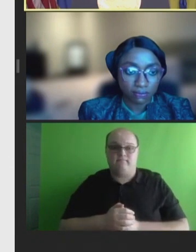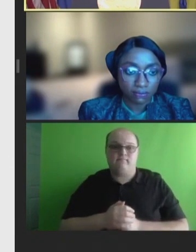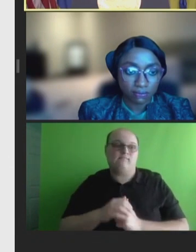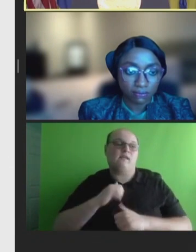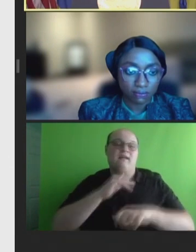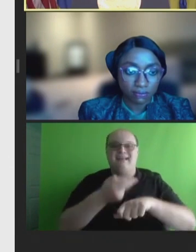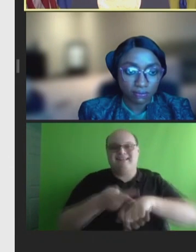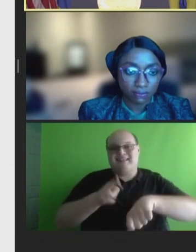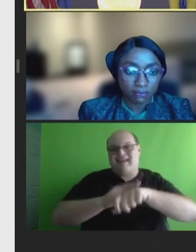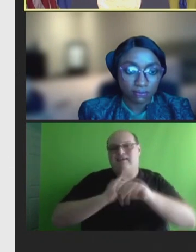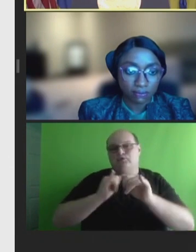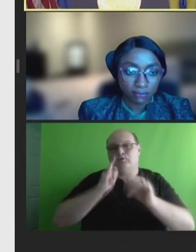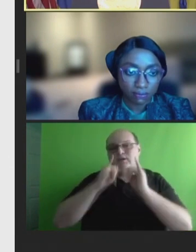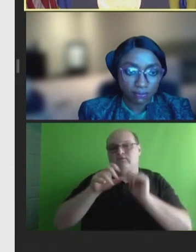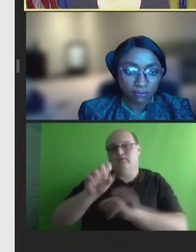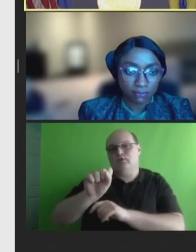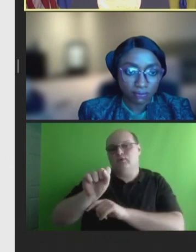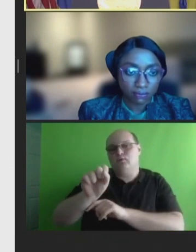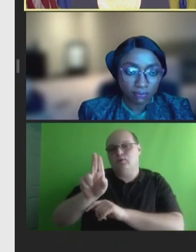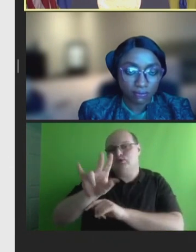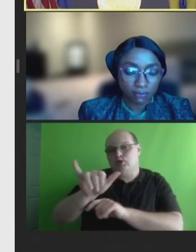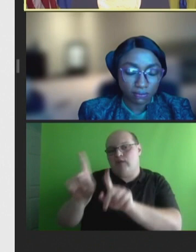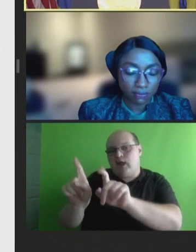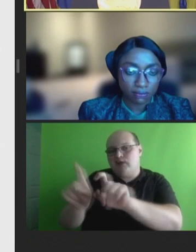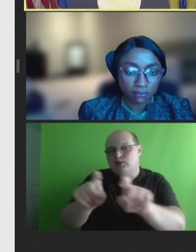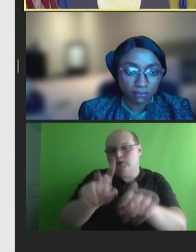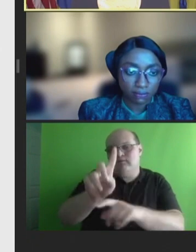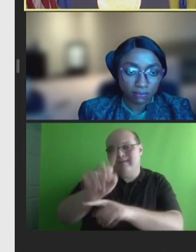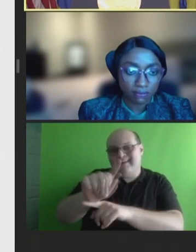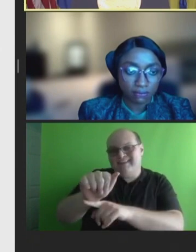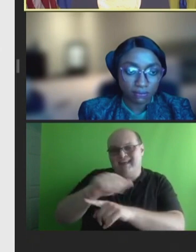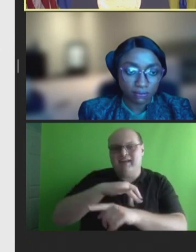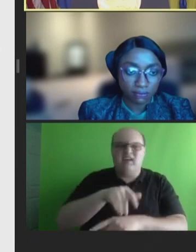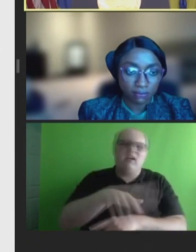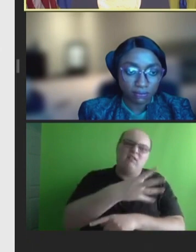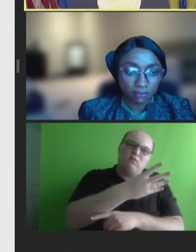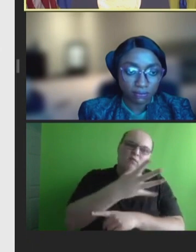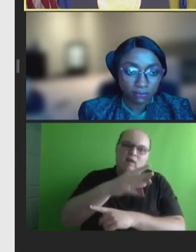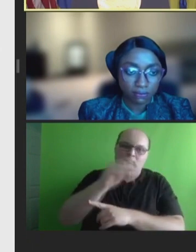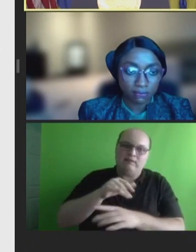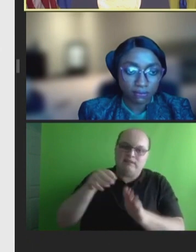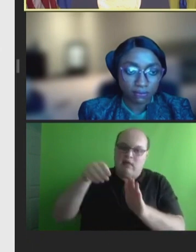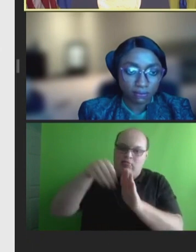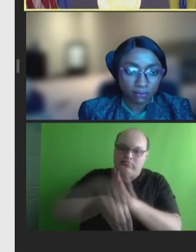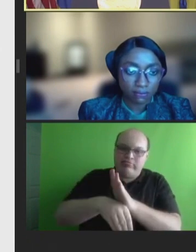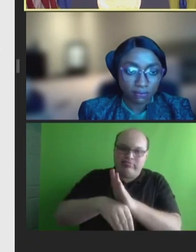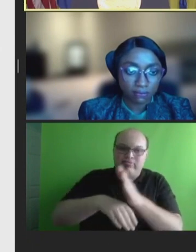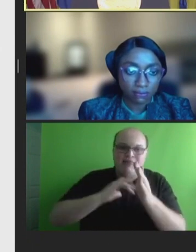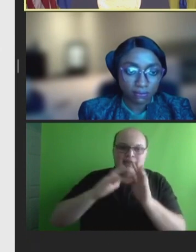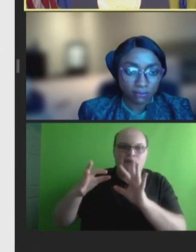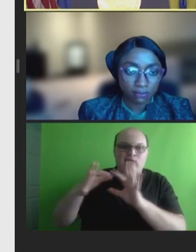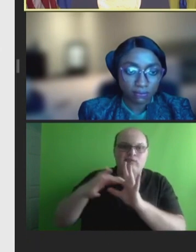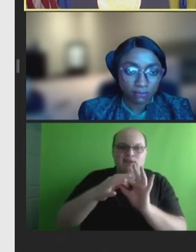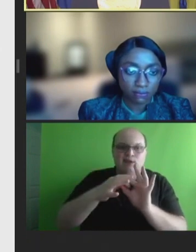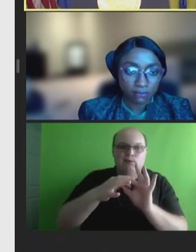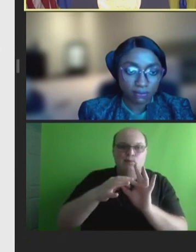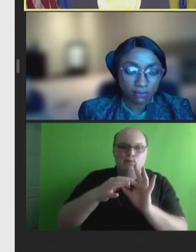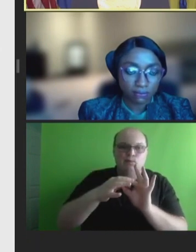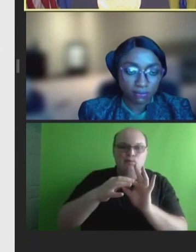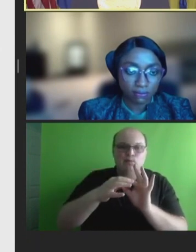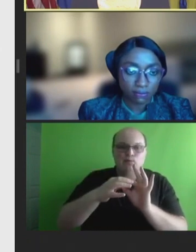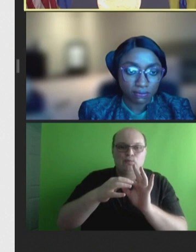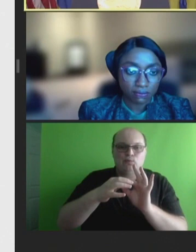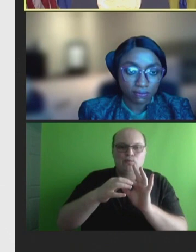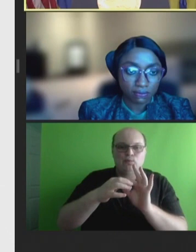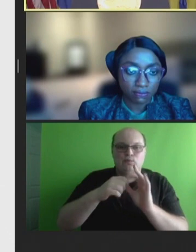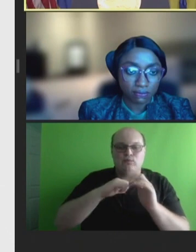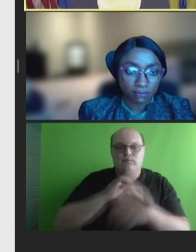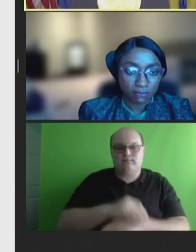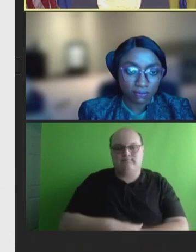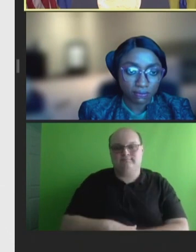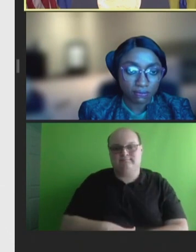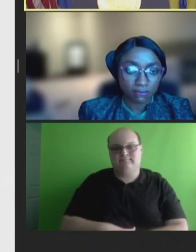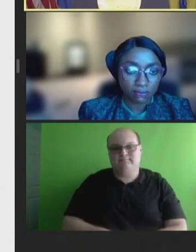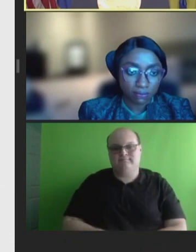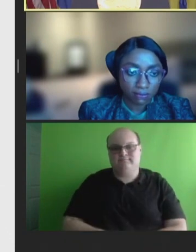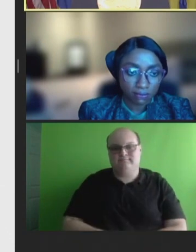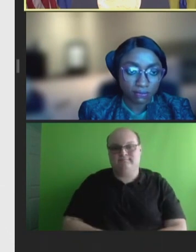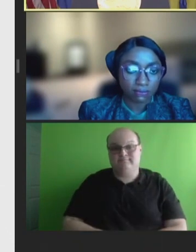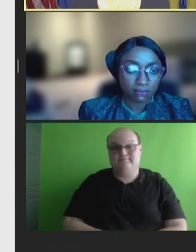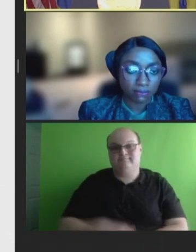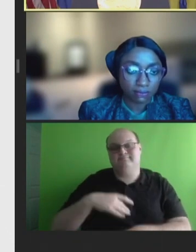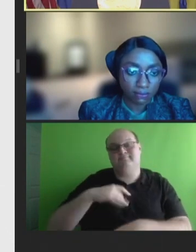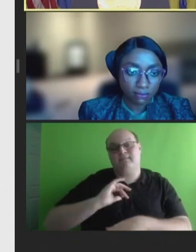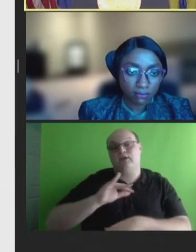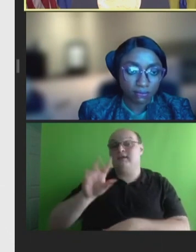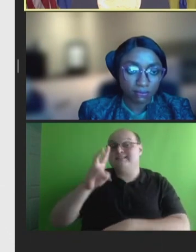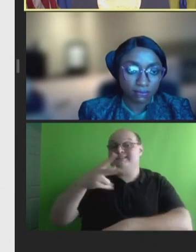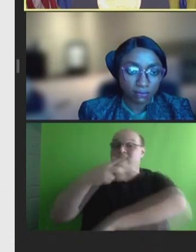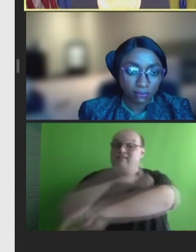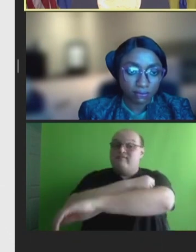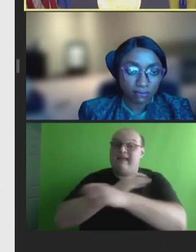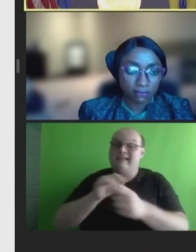survey data. We saw a 4 to 5 percent drop in the 7-vaccine series coverage among 2-year-olds that